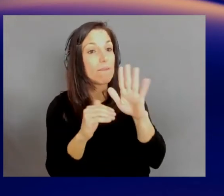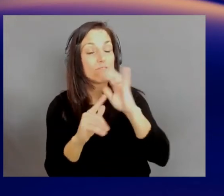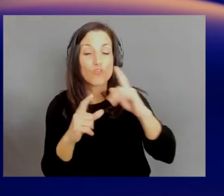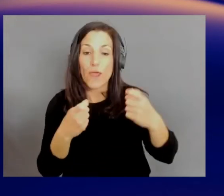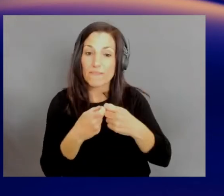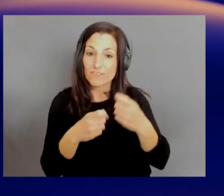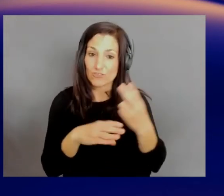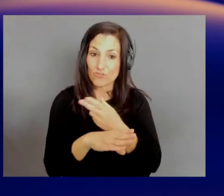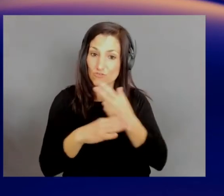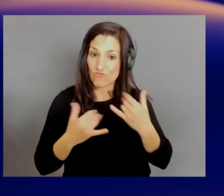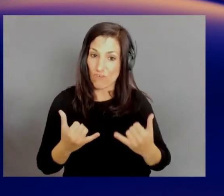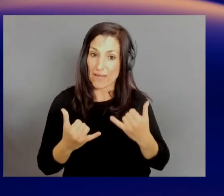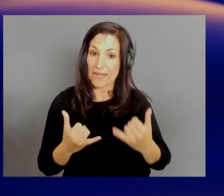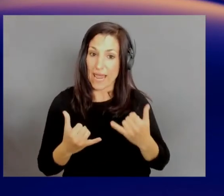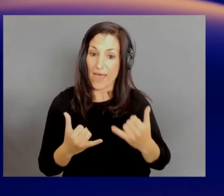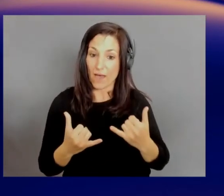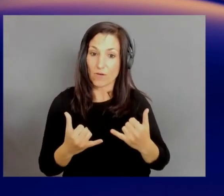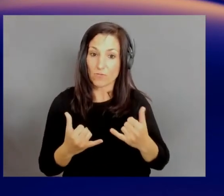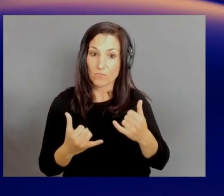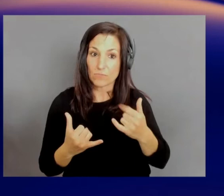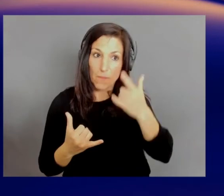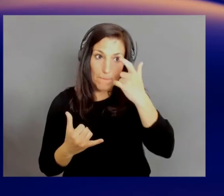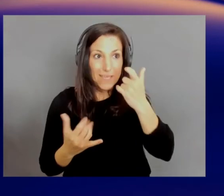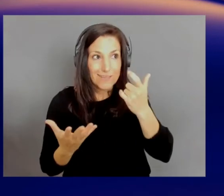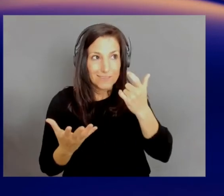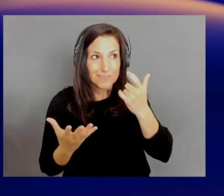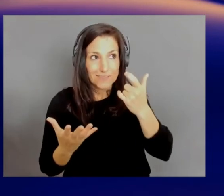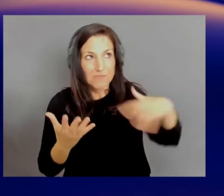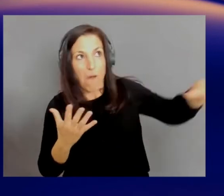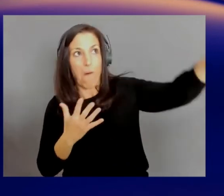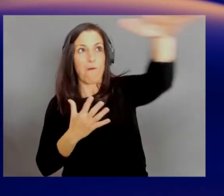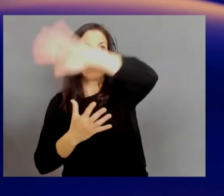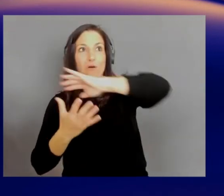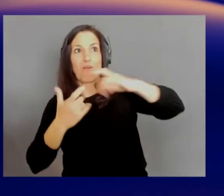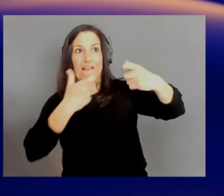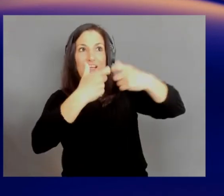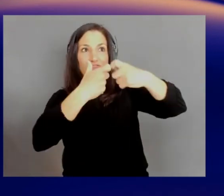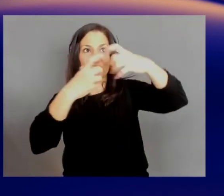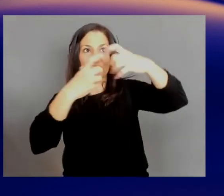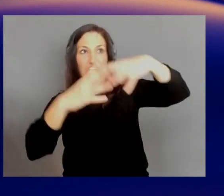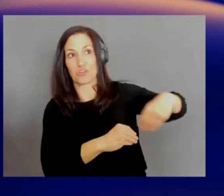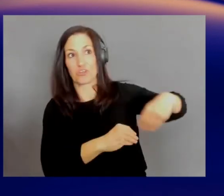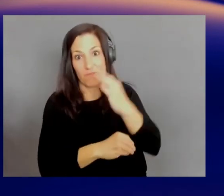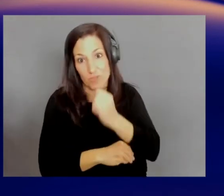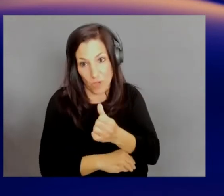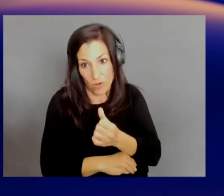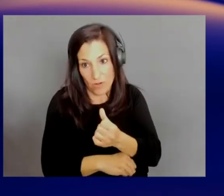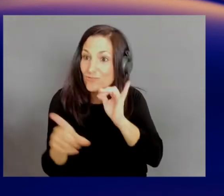Or the grid's gonna go down, basically. So that was very useful, 'cause I went and turned off my washer and dryer.